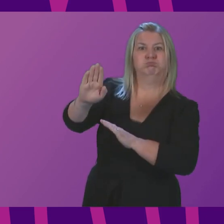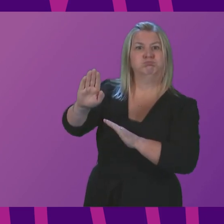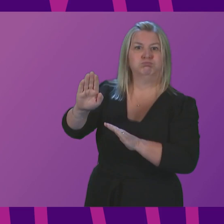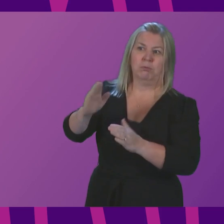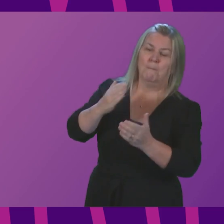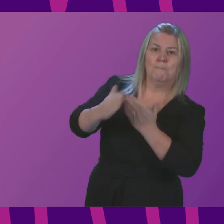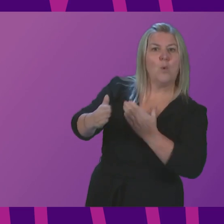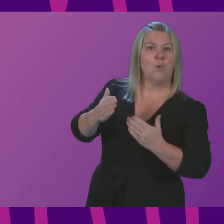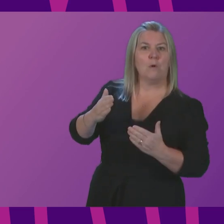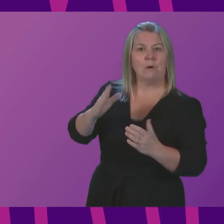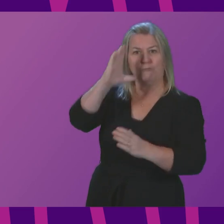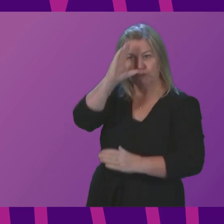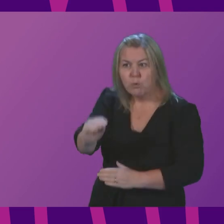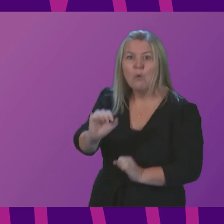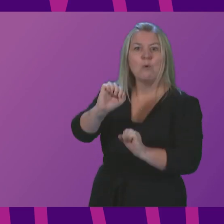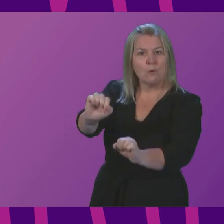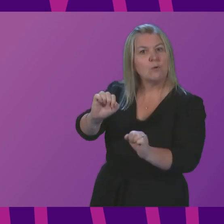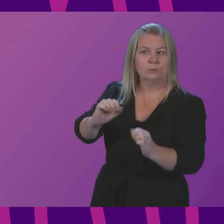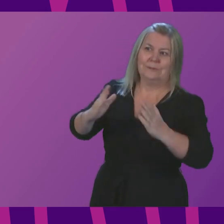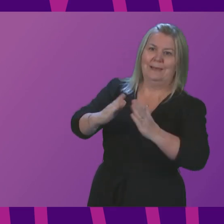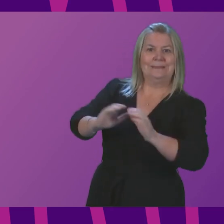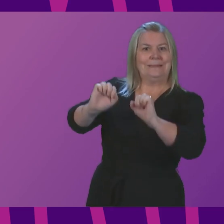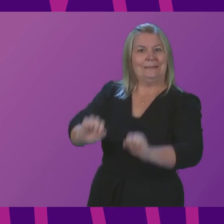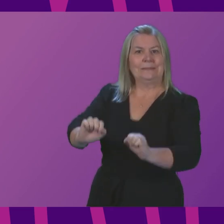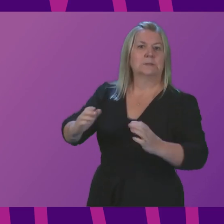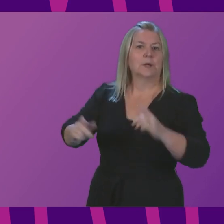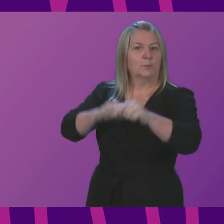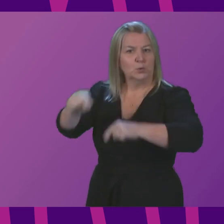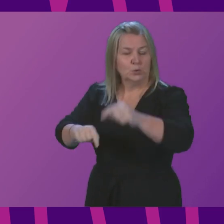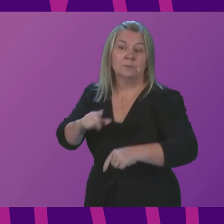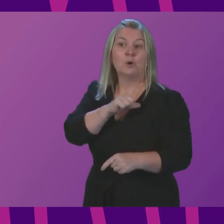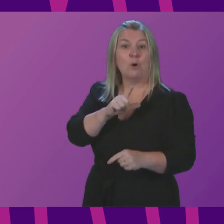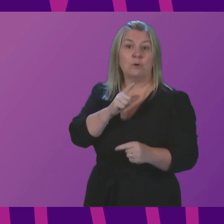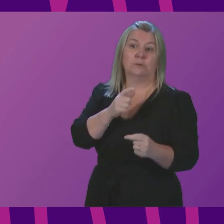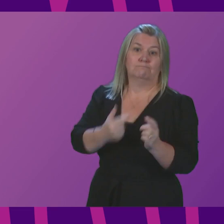but that has come about partly because we extended the law to classify more examples